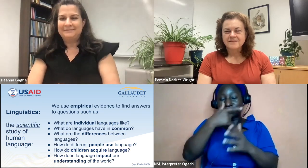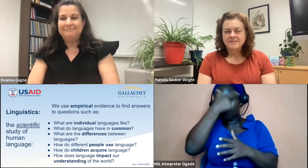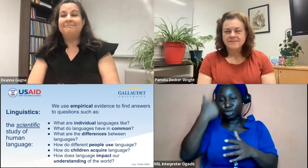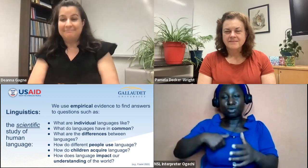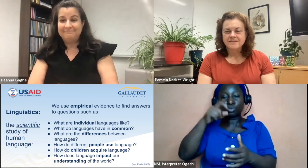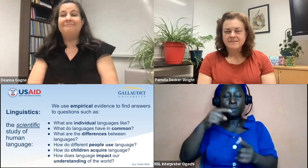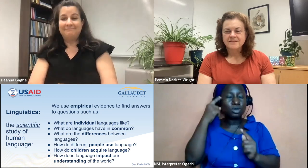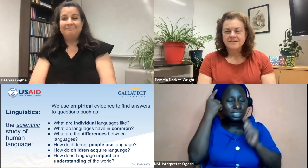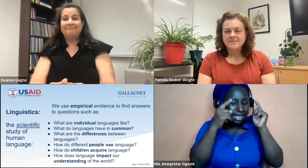it's amazing.